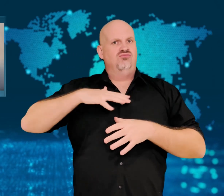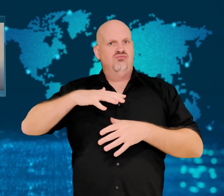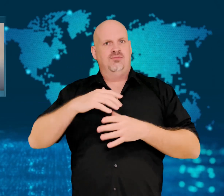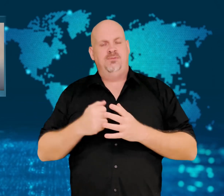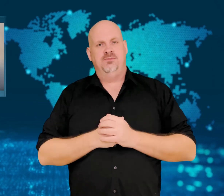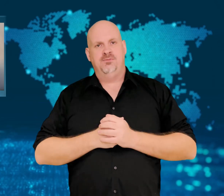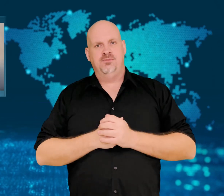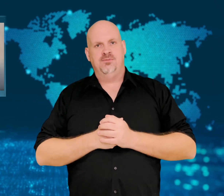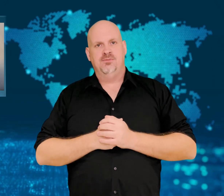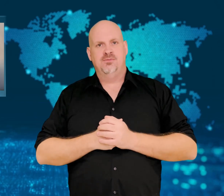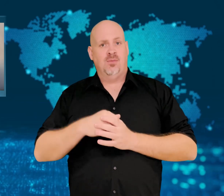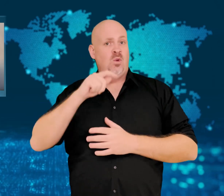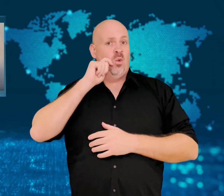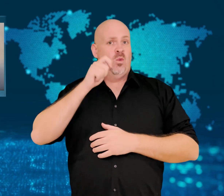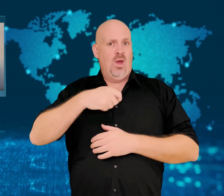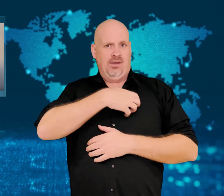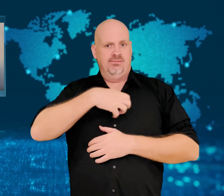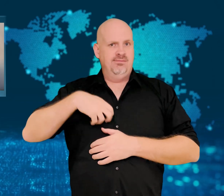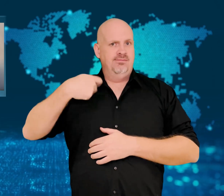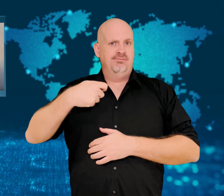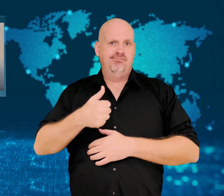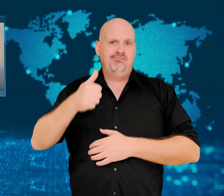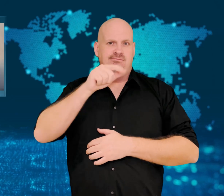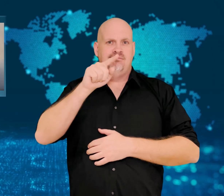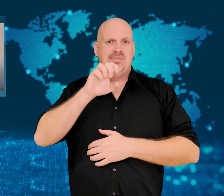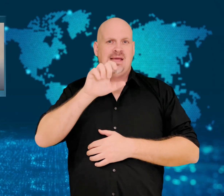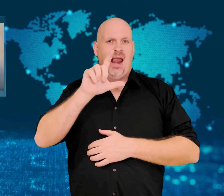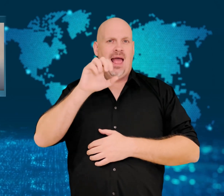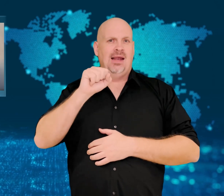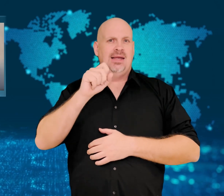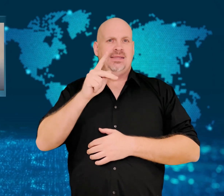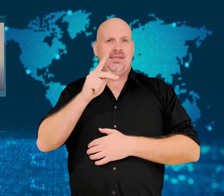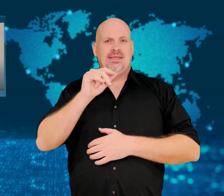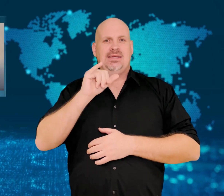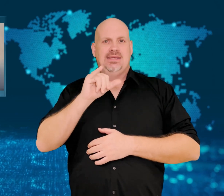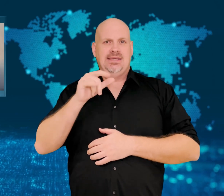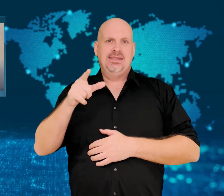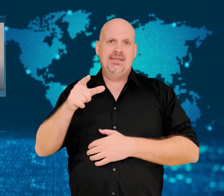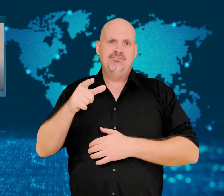Soledar lies in Donetsk, one of the regions Russia claimed to annex earlier in the war.